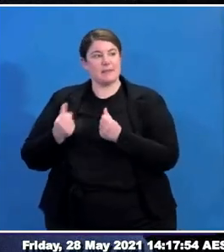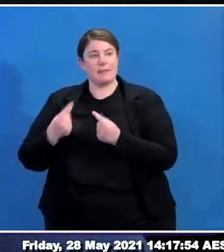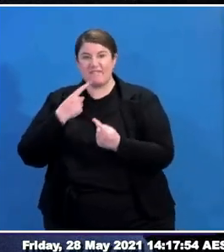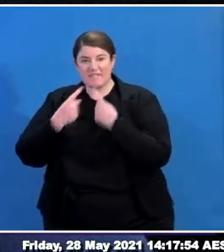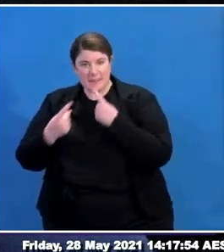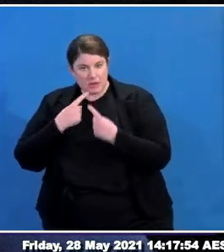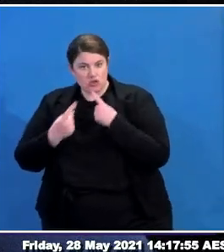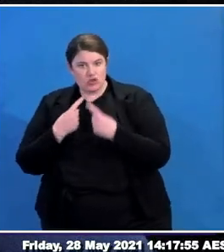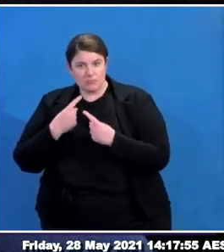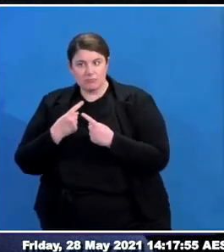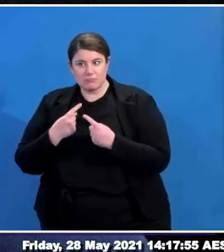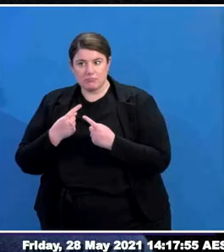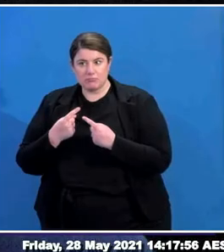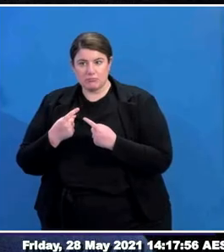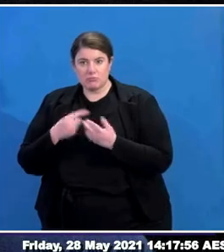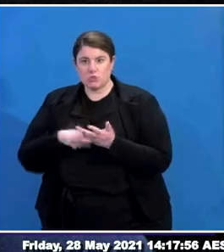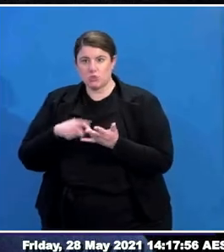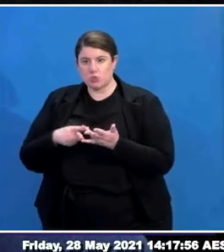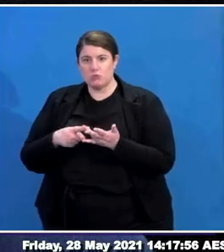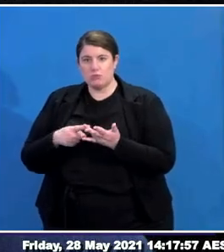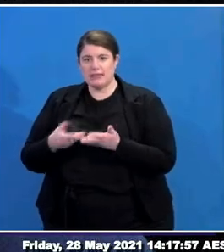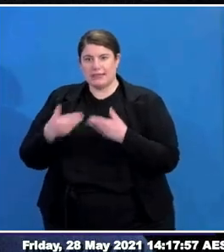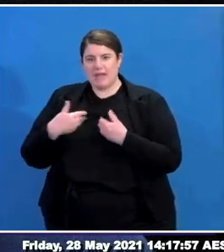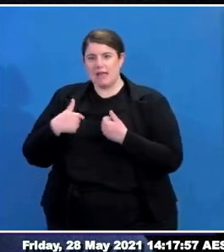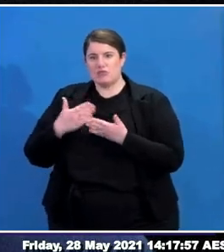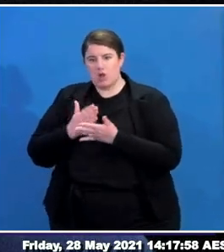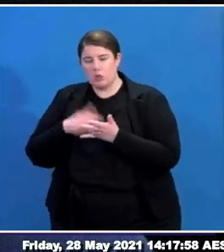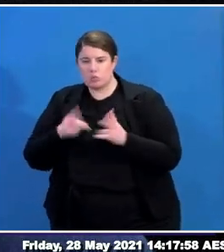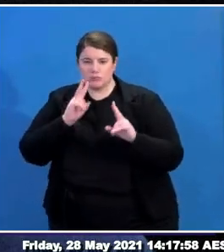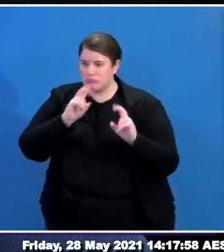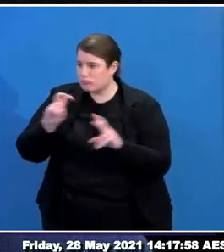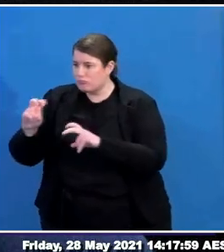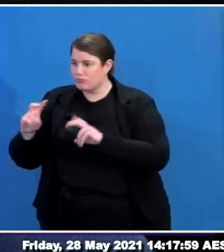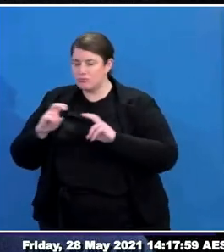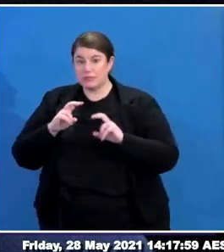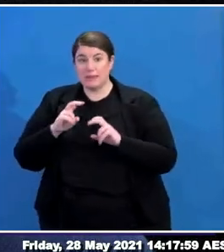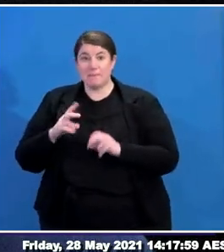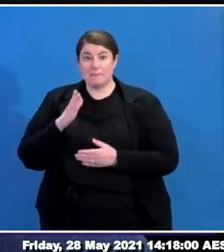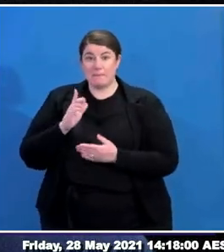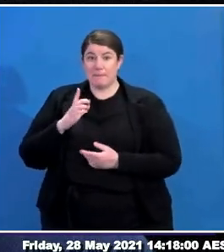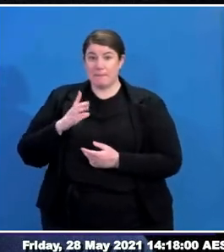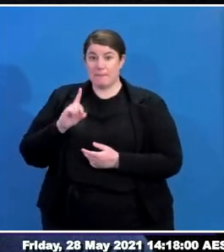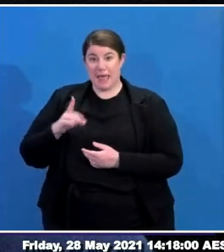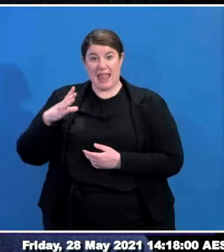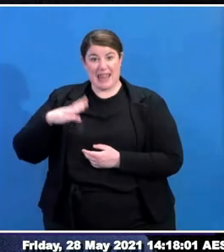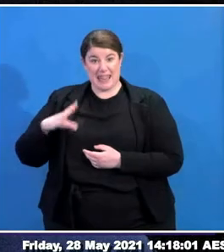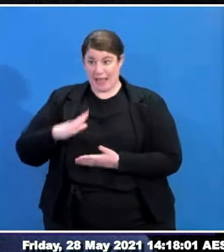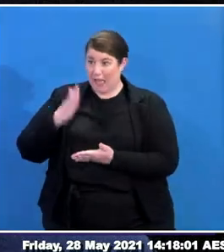on in order to be able to examine the complaint, but it is not the case that people require evidence.